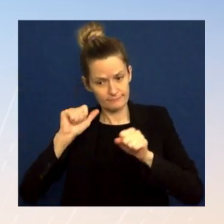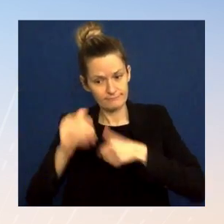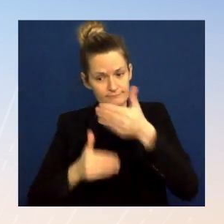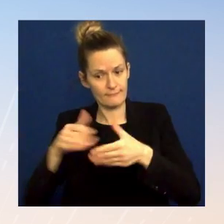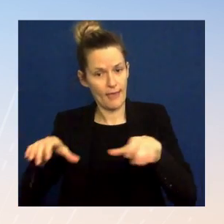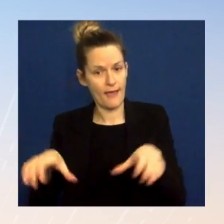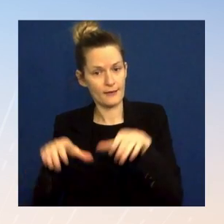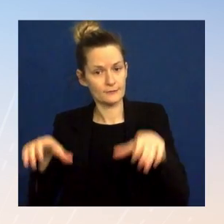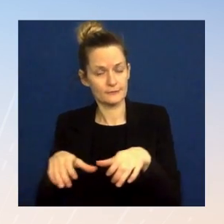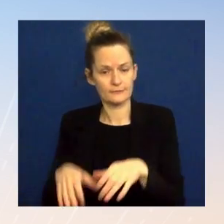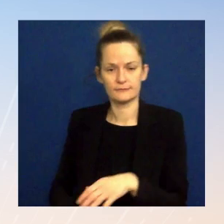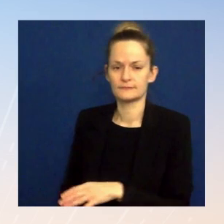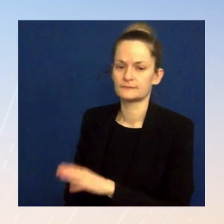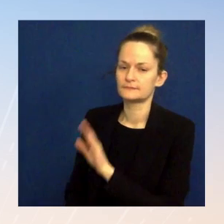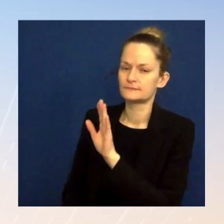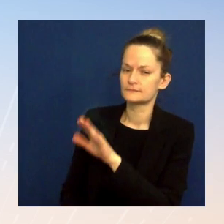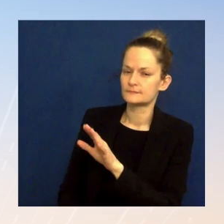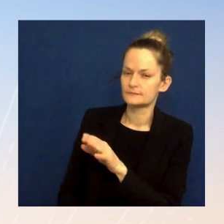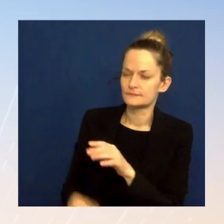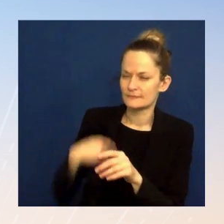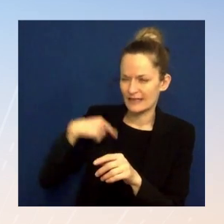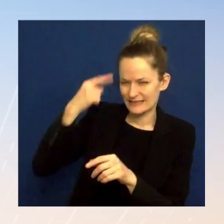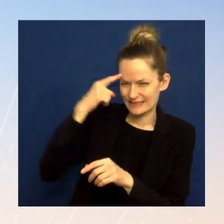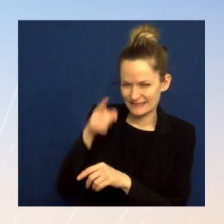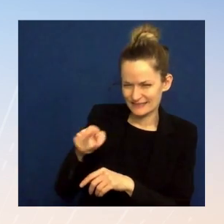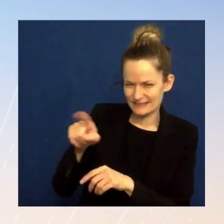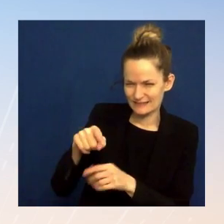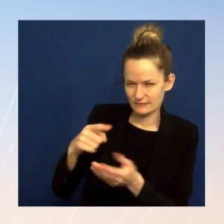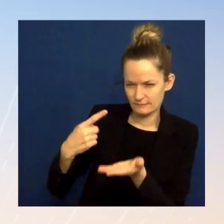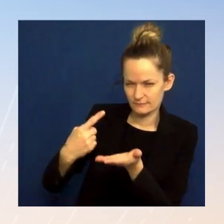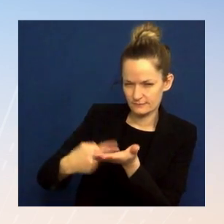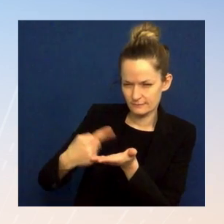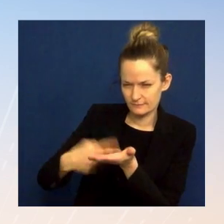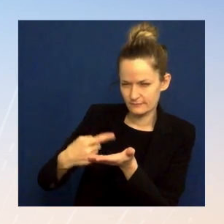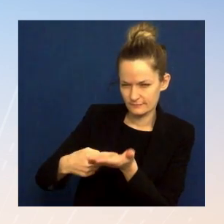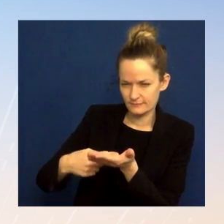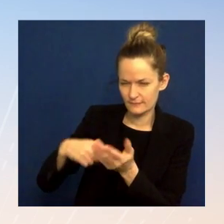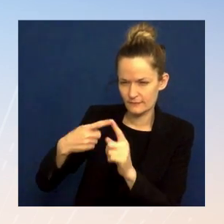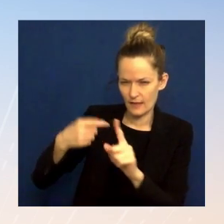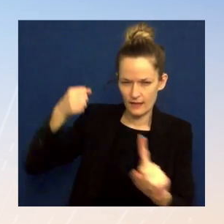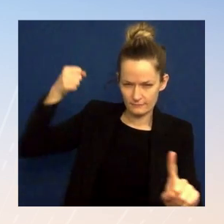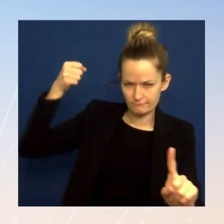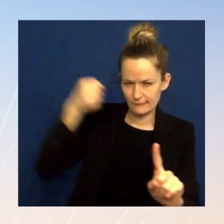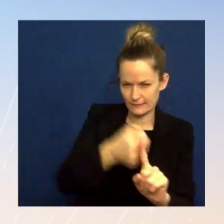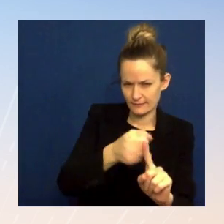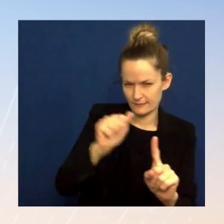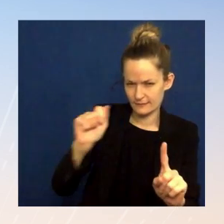there was a second strike that we took -- a strike outside of Kabul against an ISIS-K facilitator.